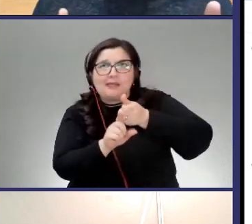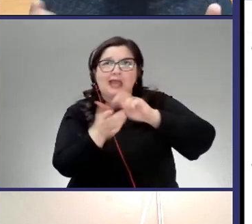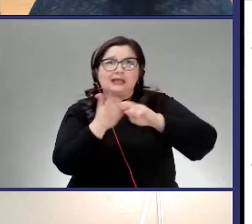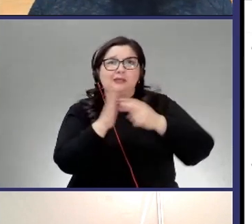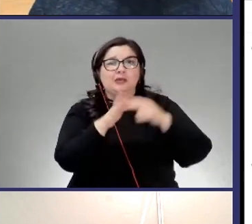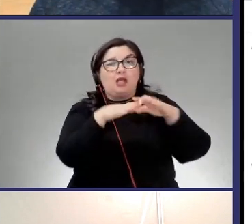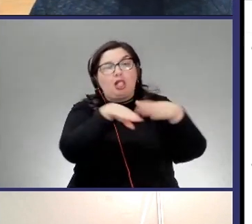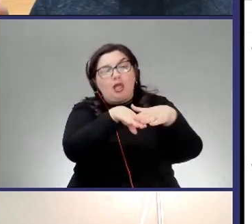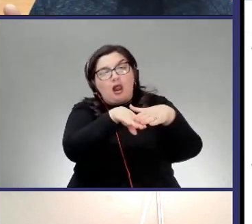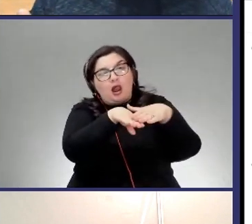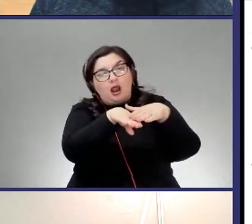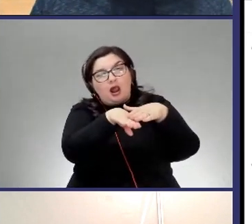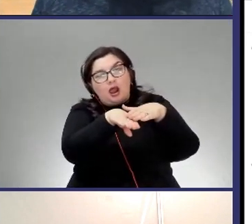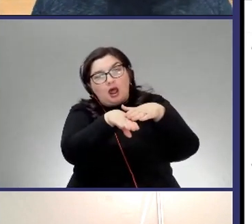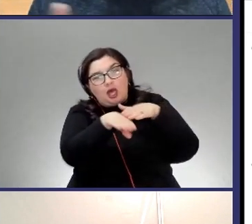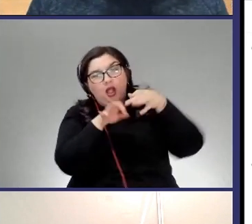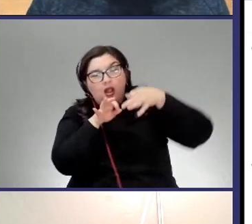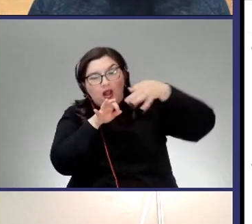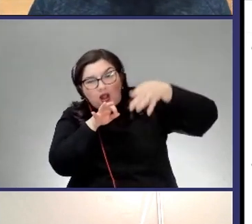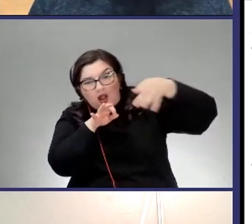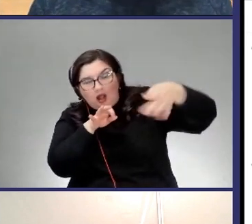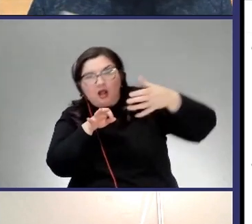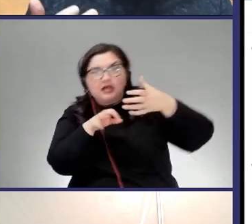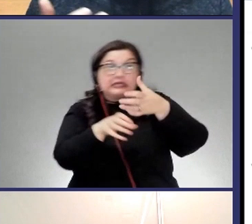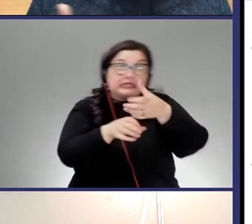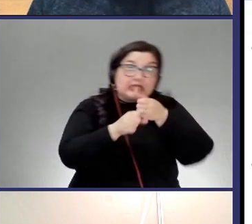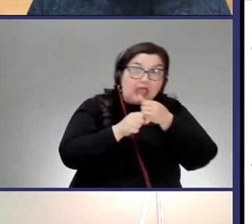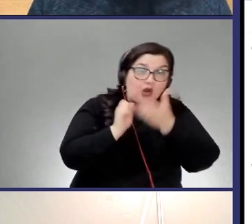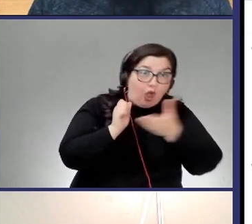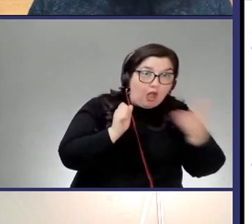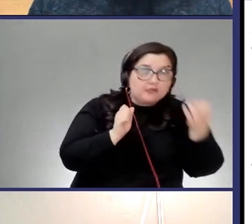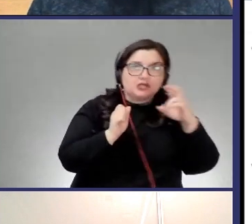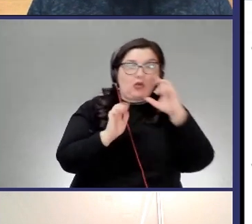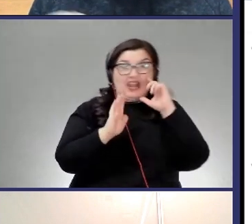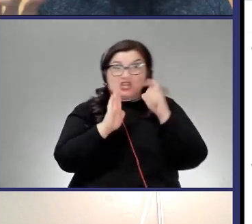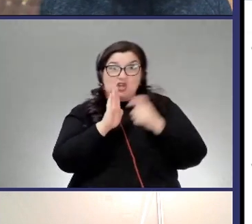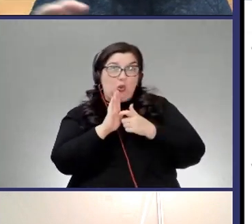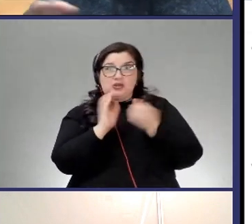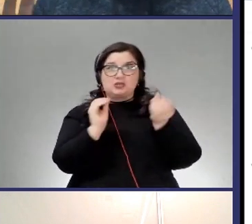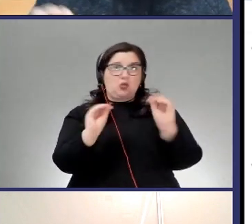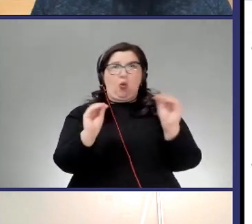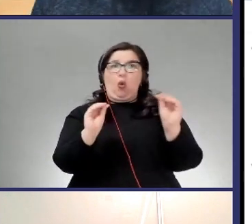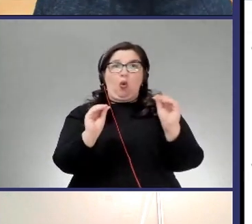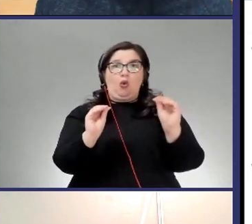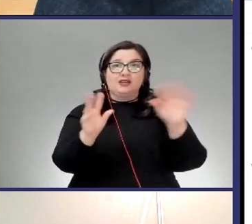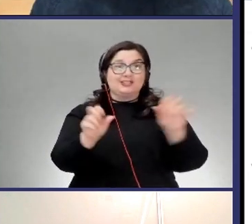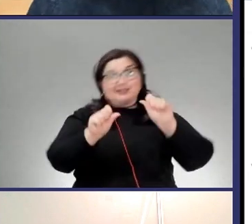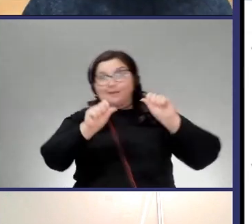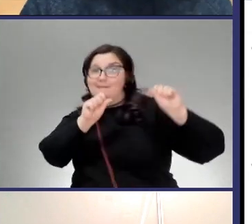put objects to S3, slower objects? Am I gonna notice this at all, or is this supposed to be all magically happening behind the scenes?